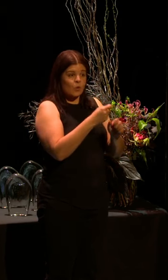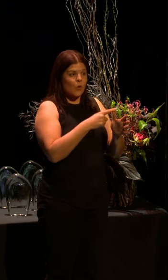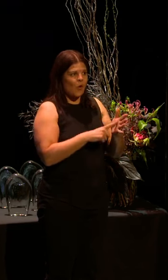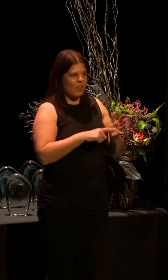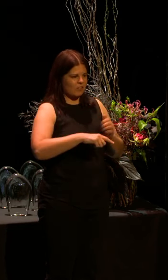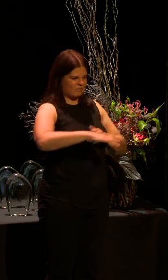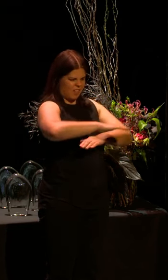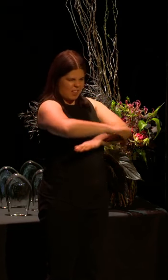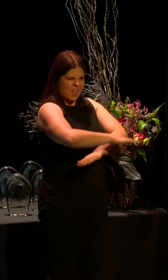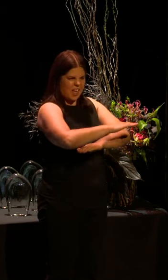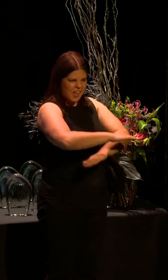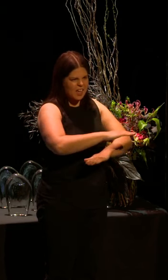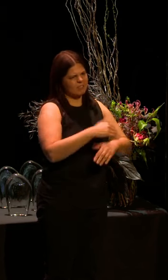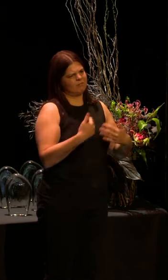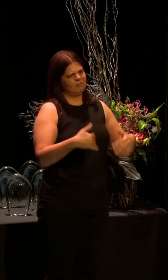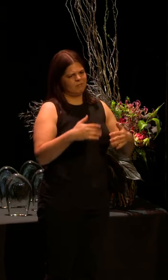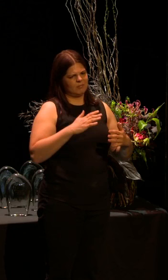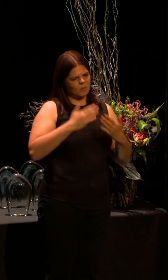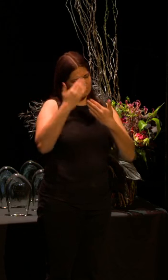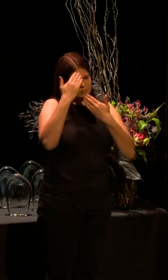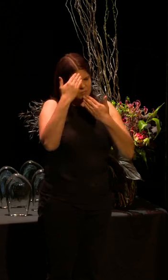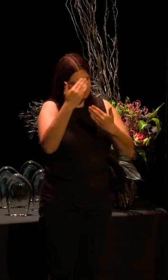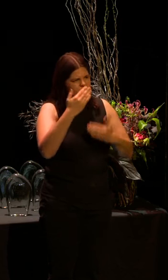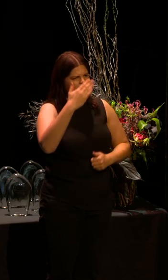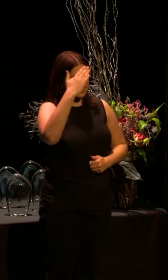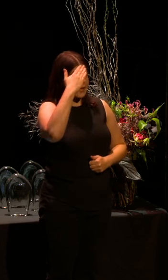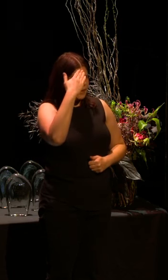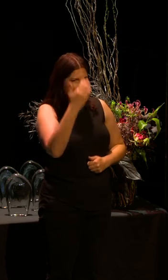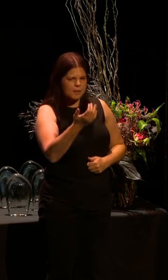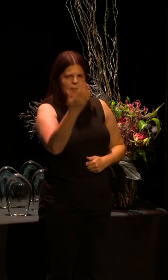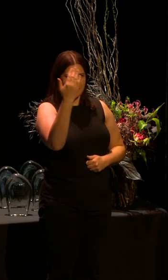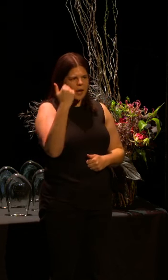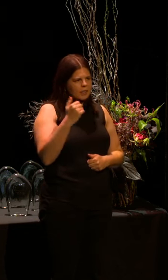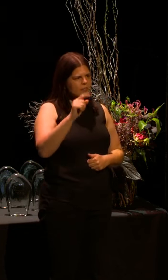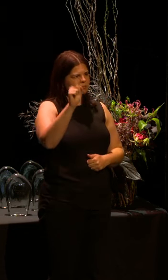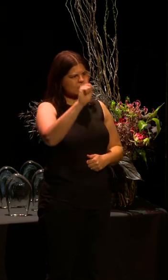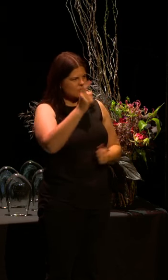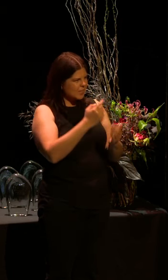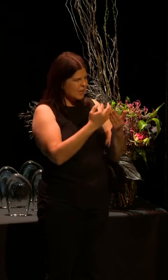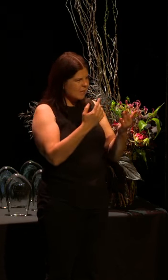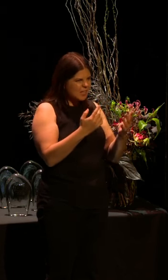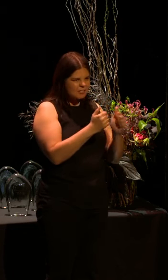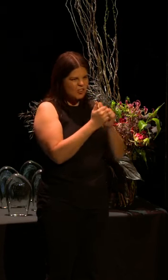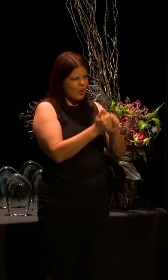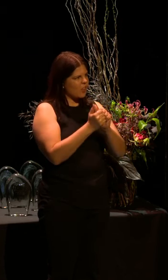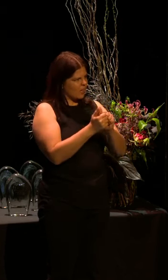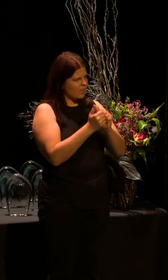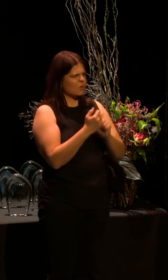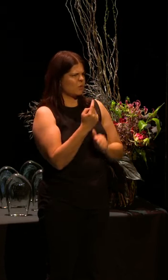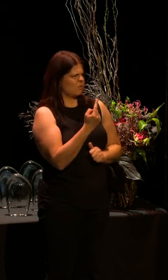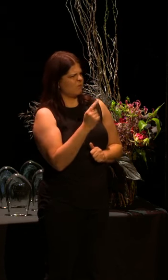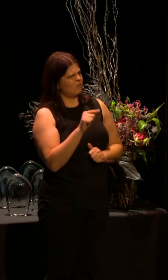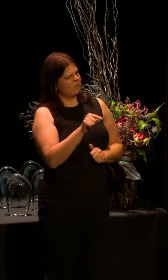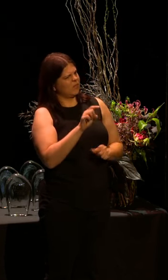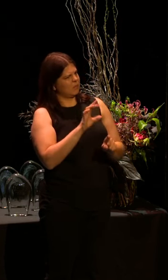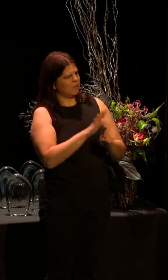and would like to acknowledge our many First Nations colleagues we have here tonight. On behalf of the Australia Council,